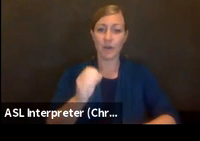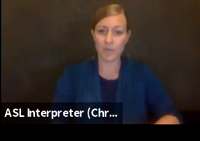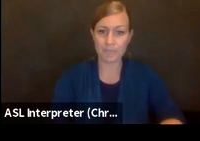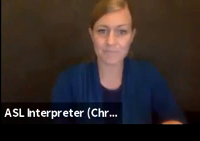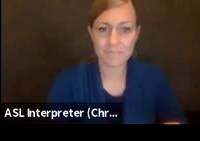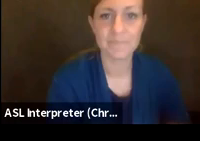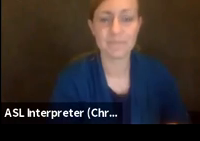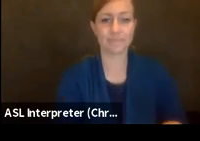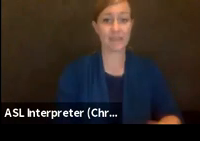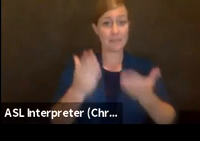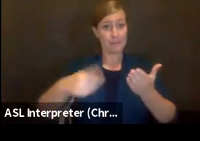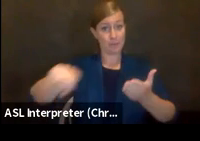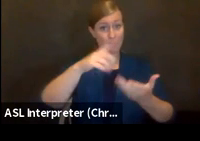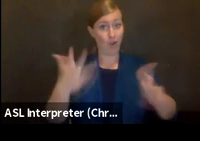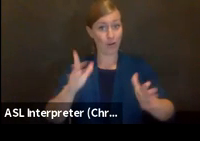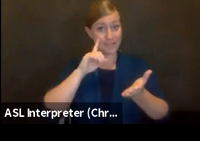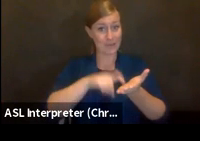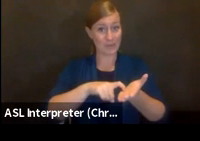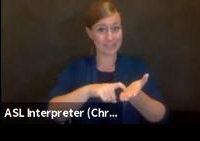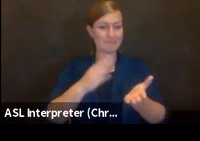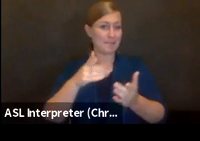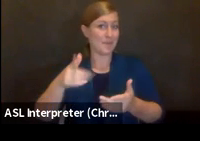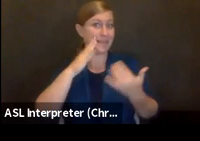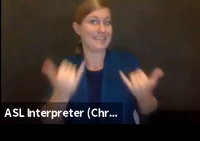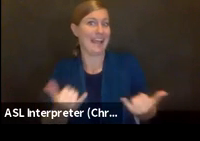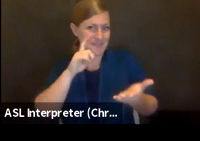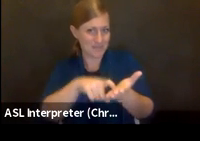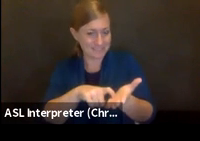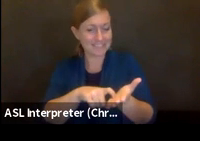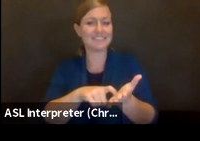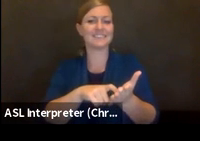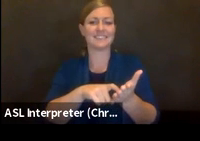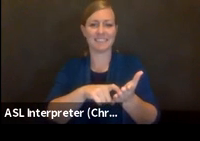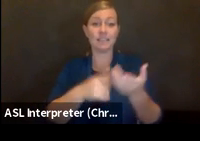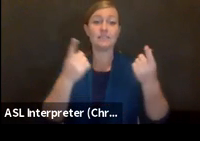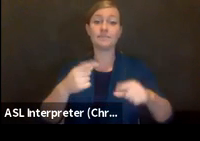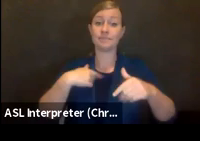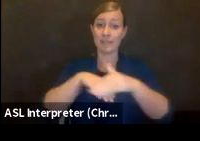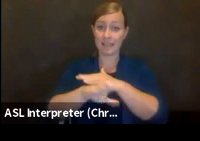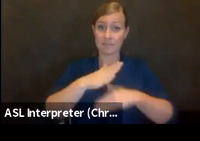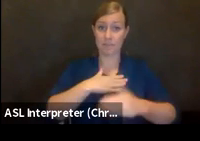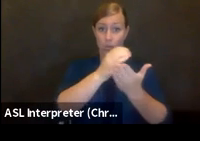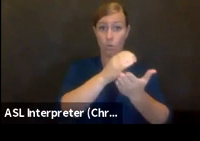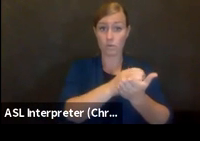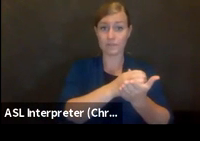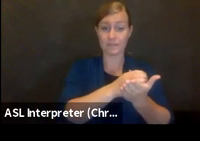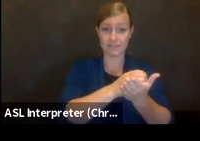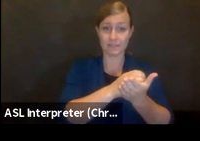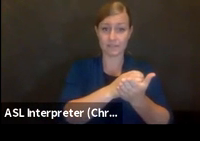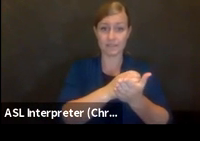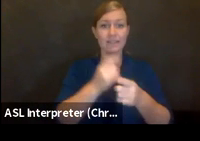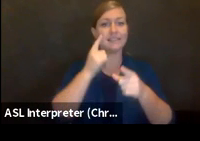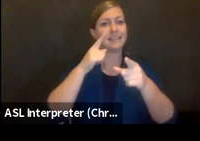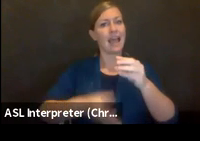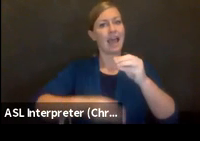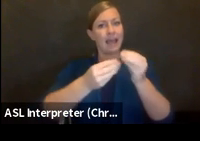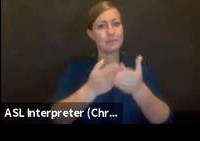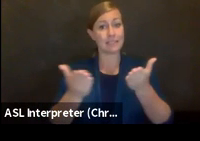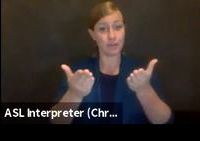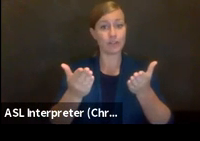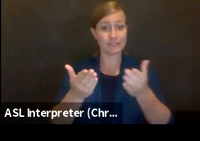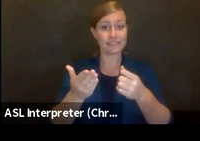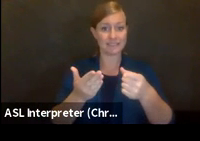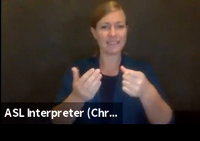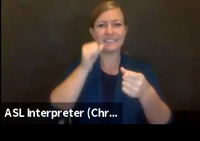ESD 189 - Amy Colburn: May have already noticed and some of you will notice that when I go into my course. And I'm going to add materials we skipped over testing quizzes yesterday.